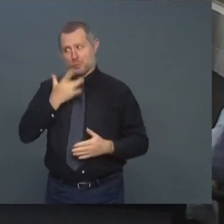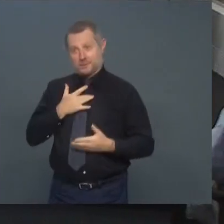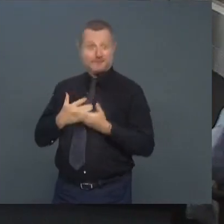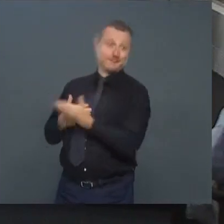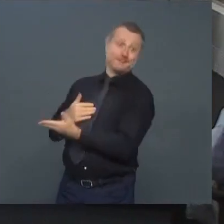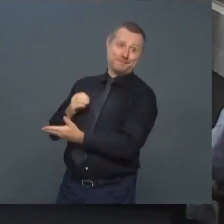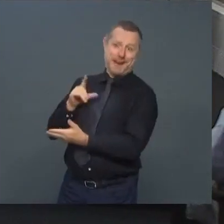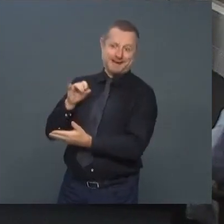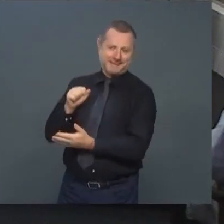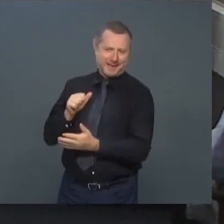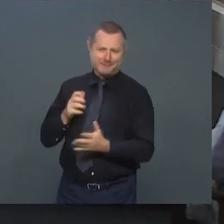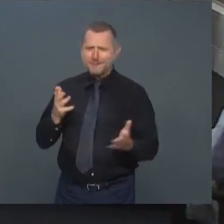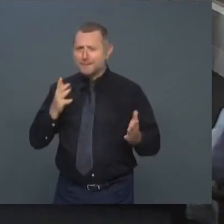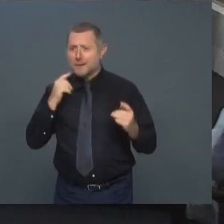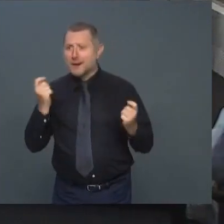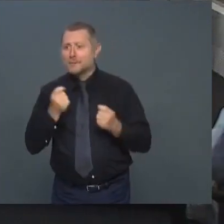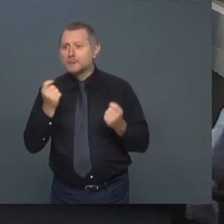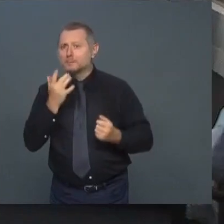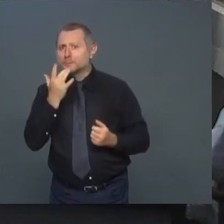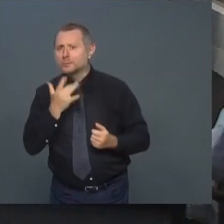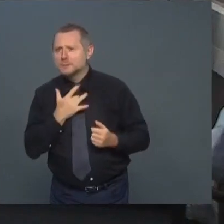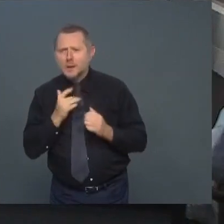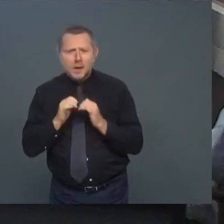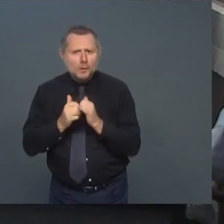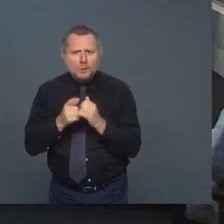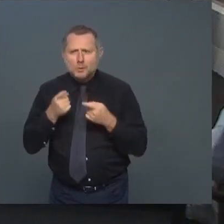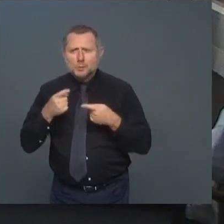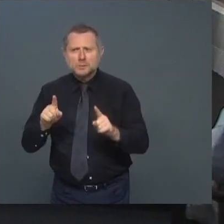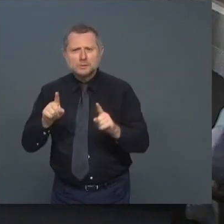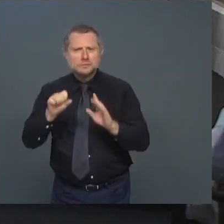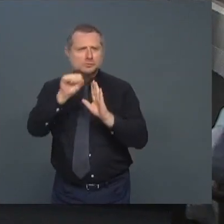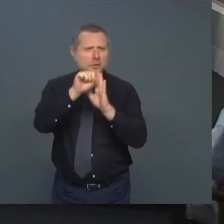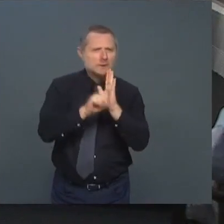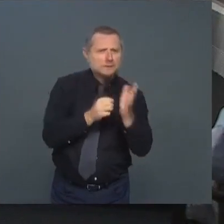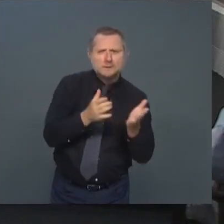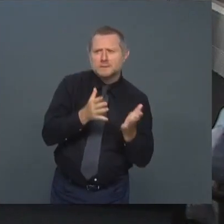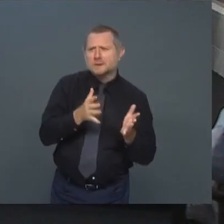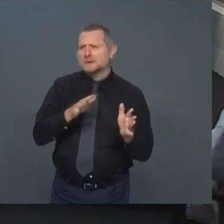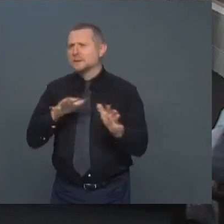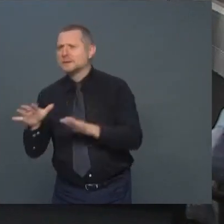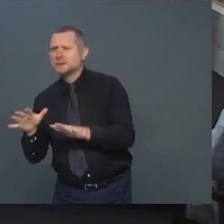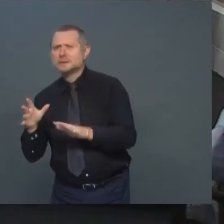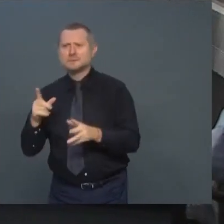MELISSA DEROSA, SECRETARY TO THE